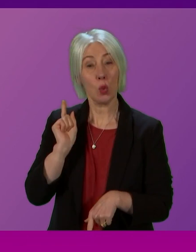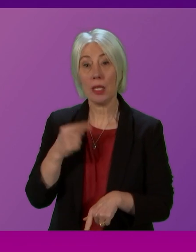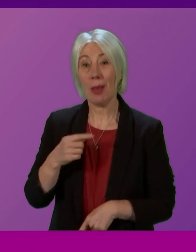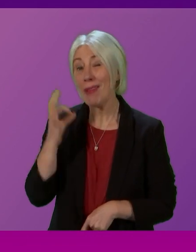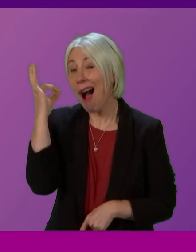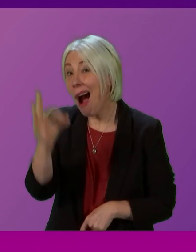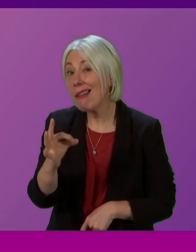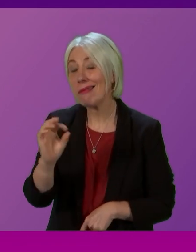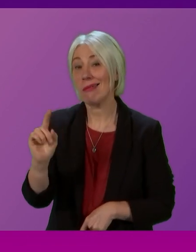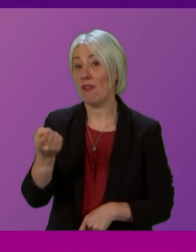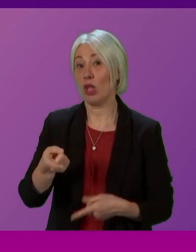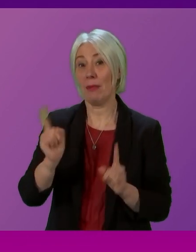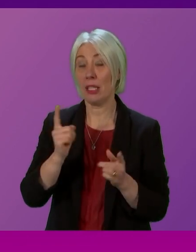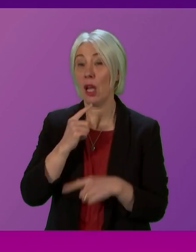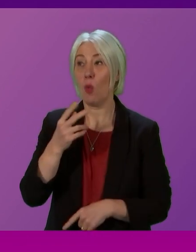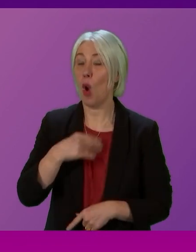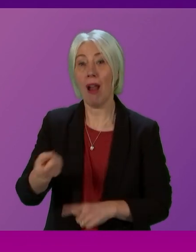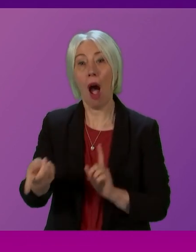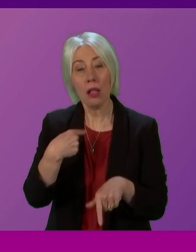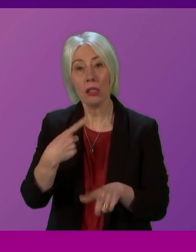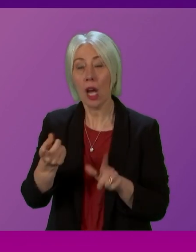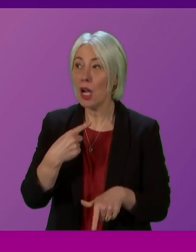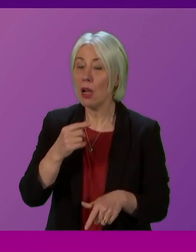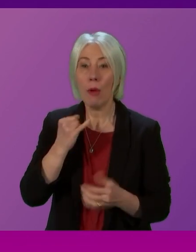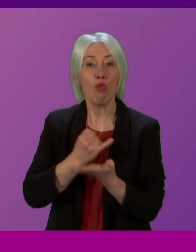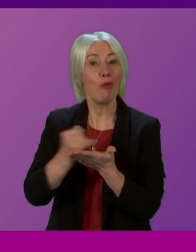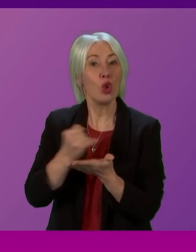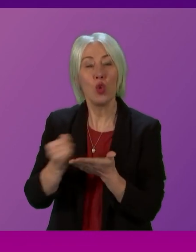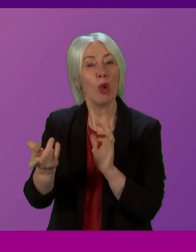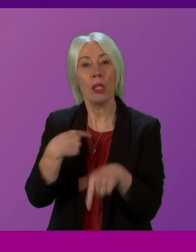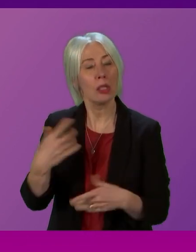First Minister for an answer that she refuses to give.